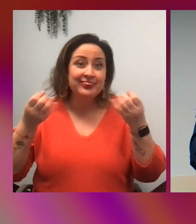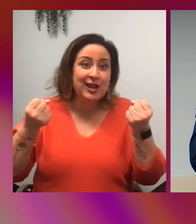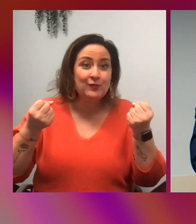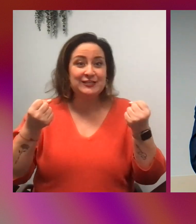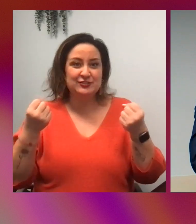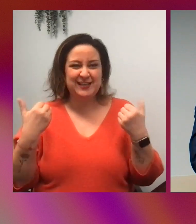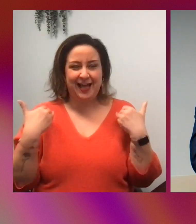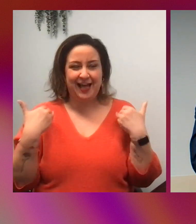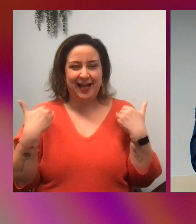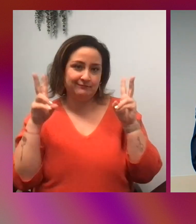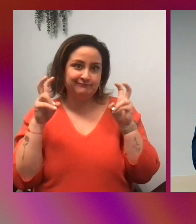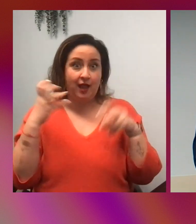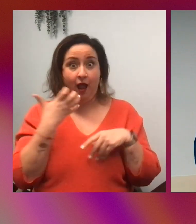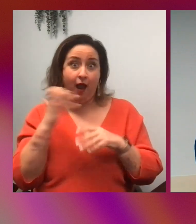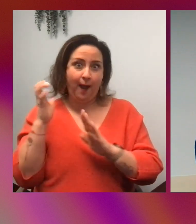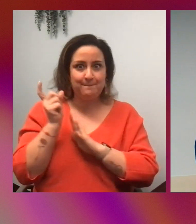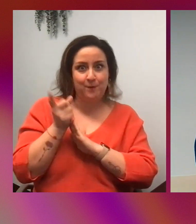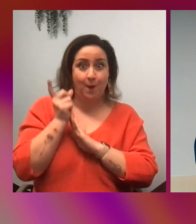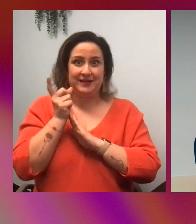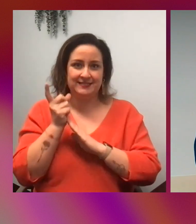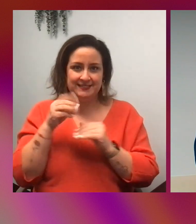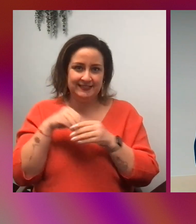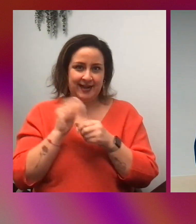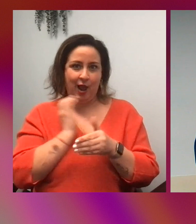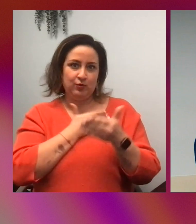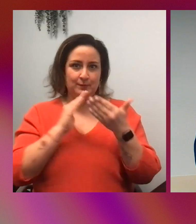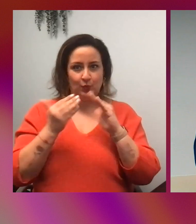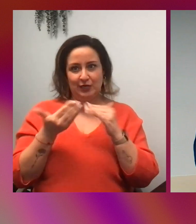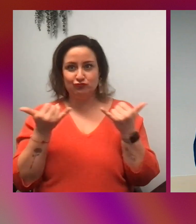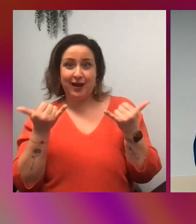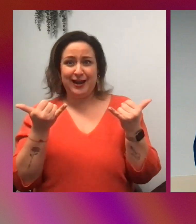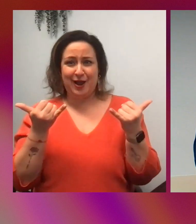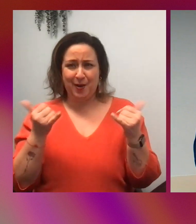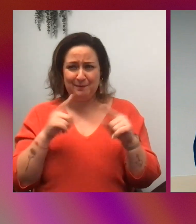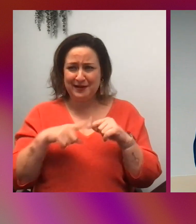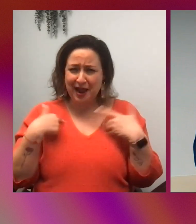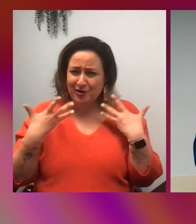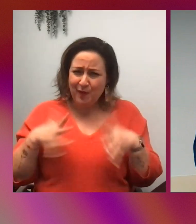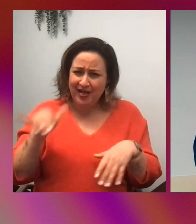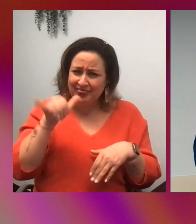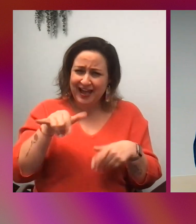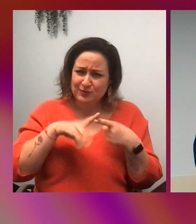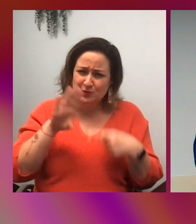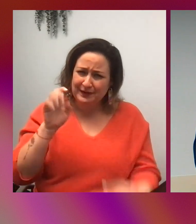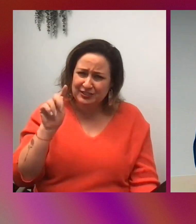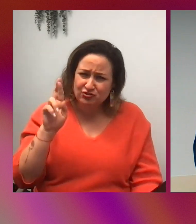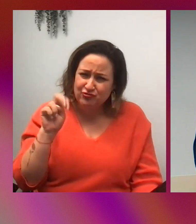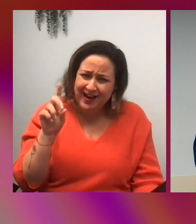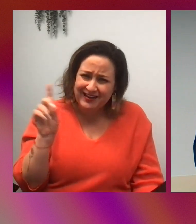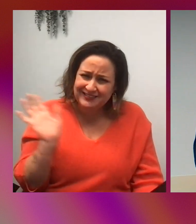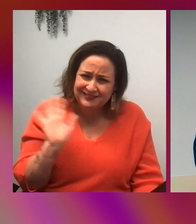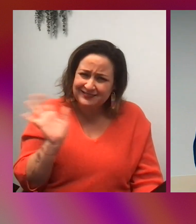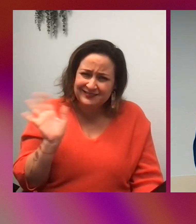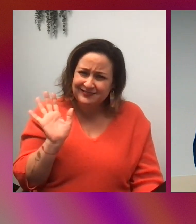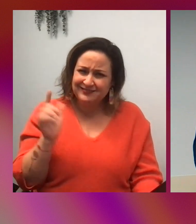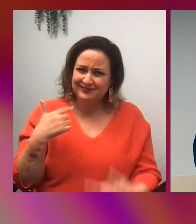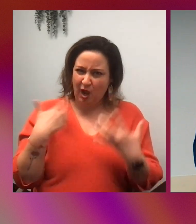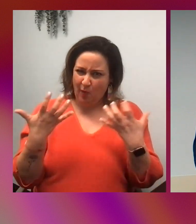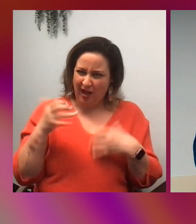Now we have sign language and it's a hot moment in our community these days. But I don't want that to just be a trend.